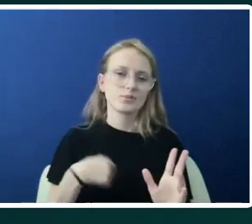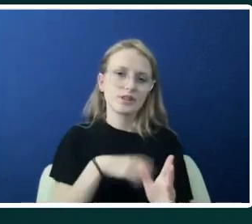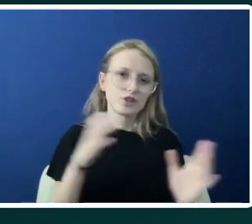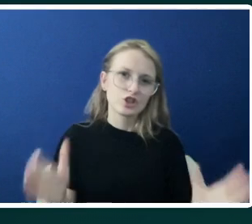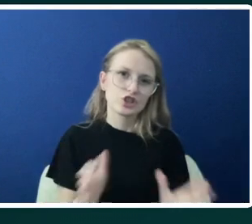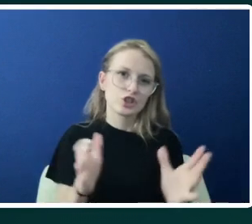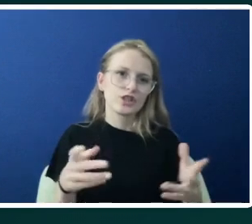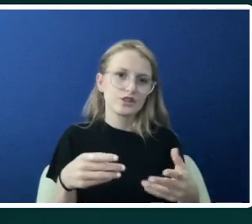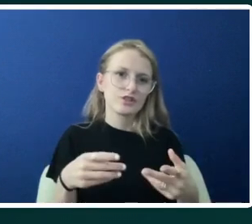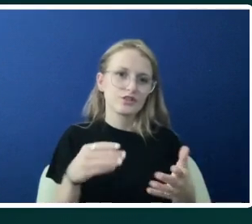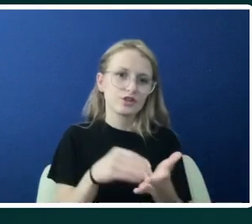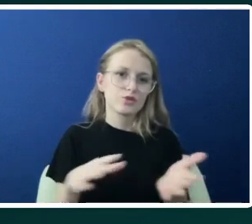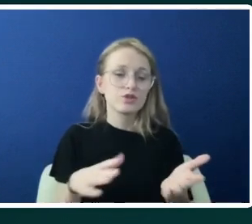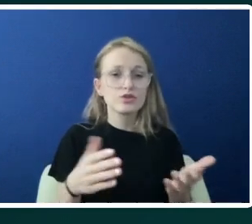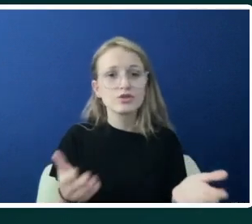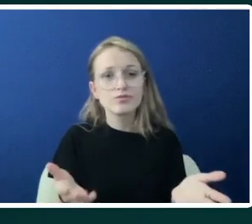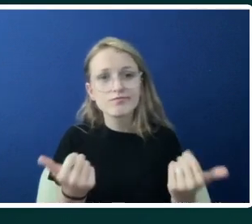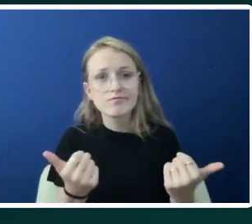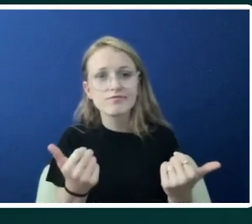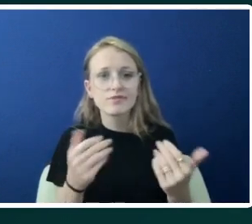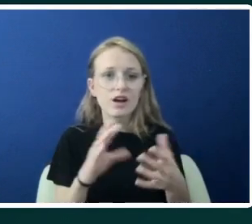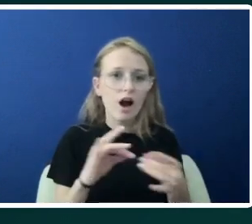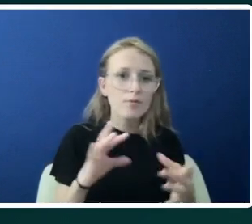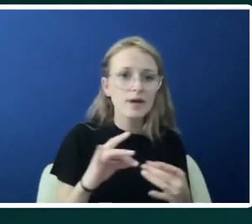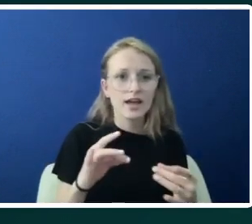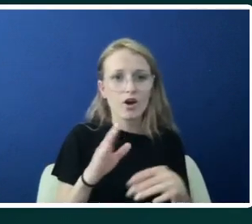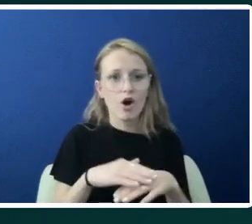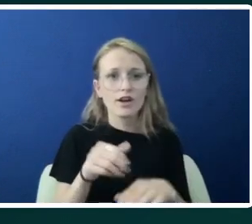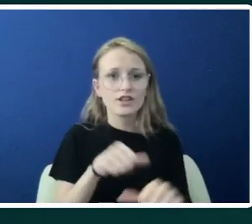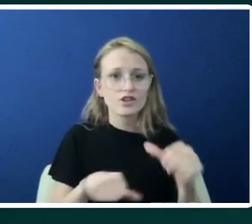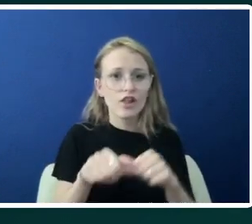comment on each other's introductions, and make connections with each other. And, you know,